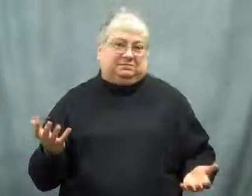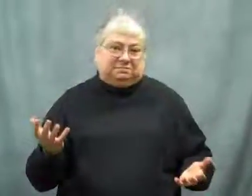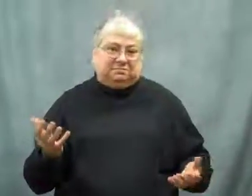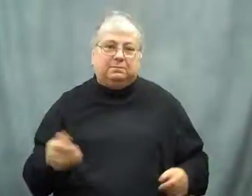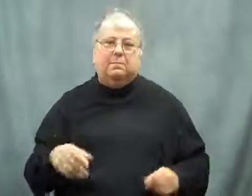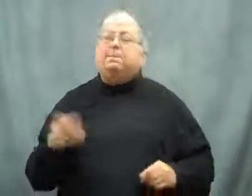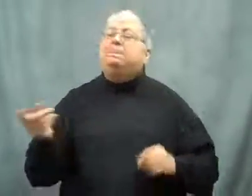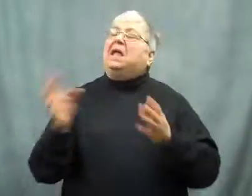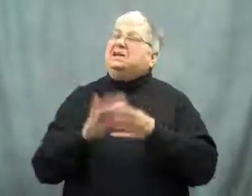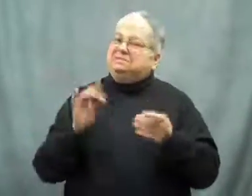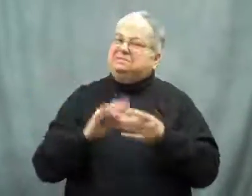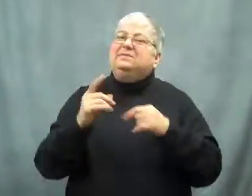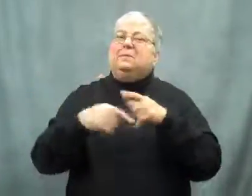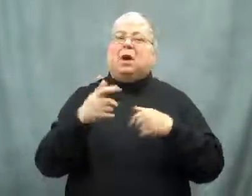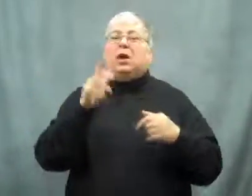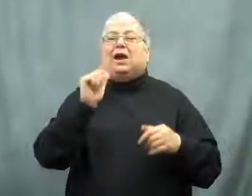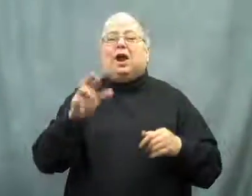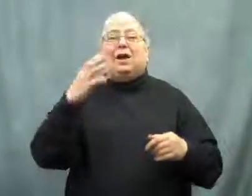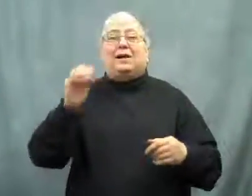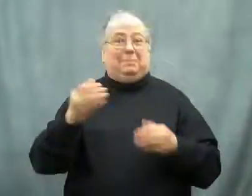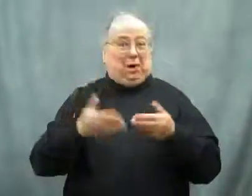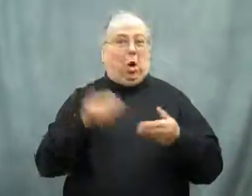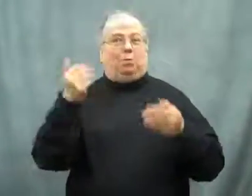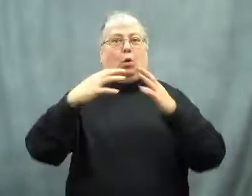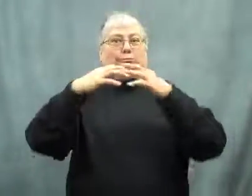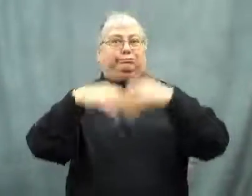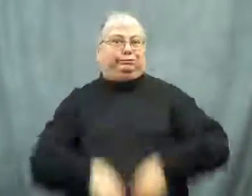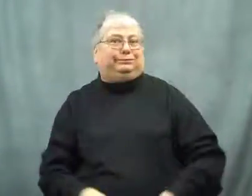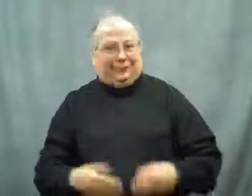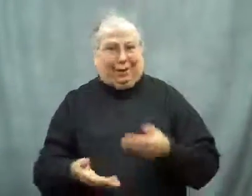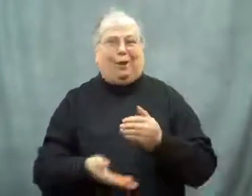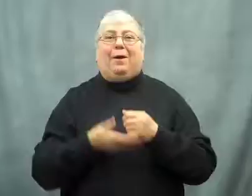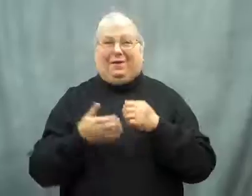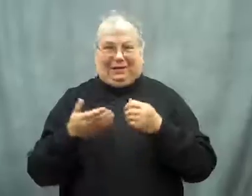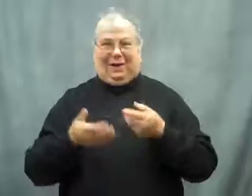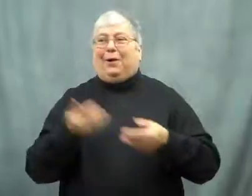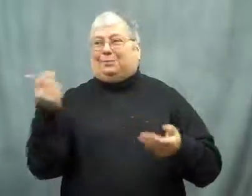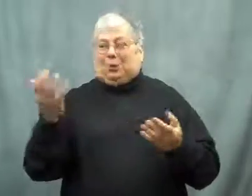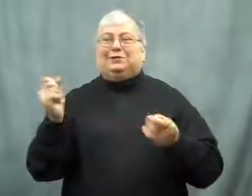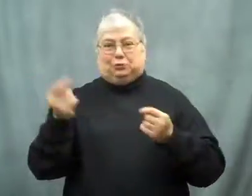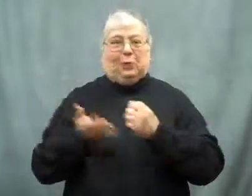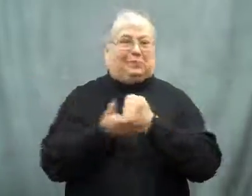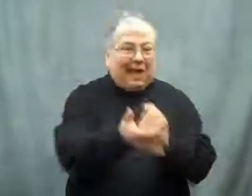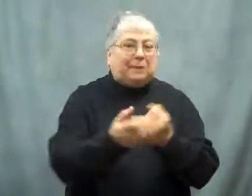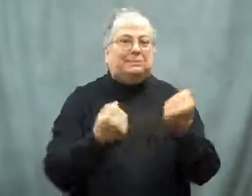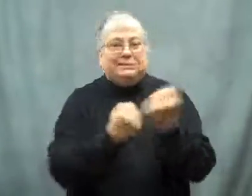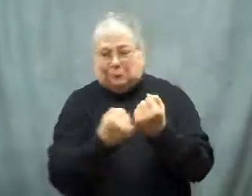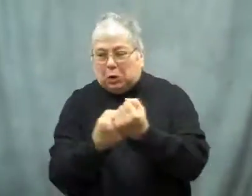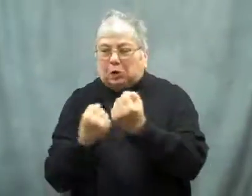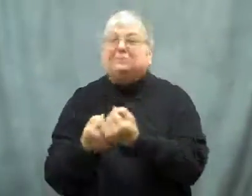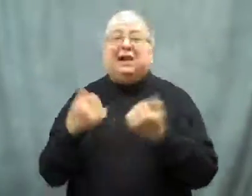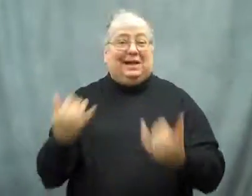He talked about the near-collapse of the car companies.